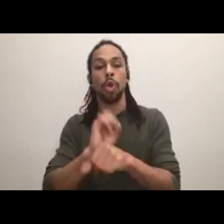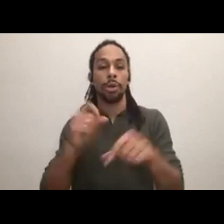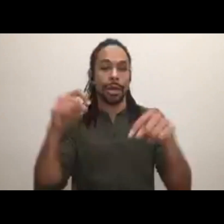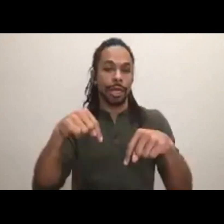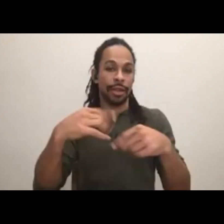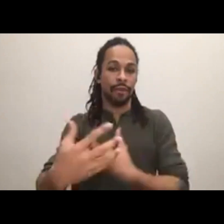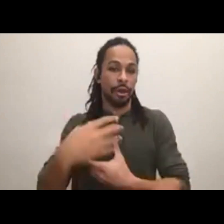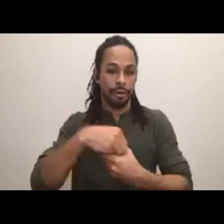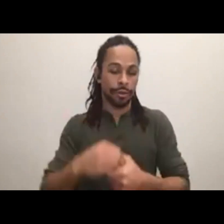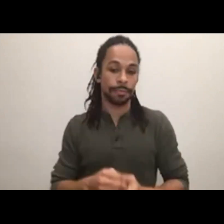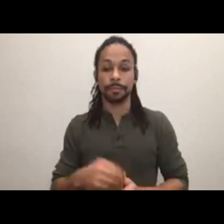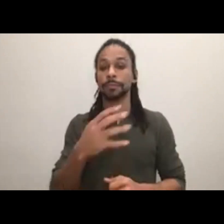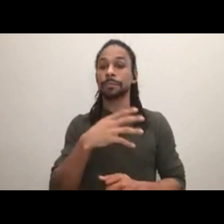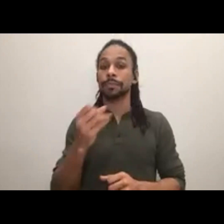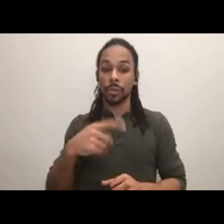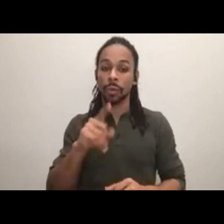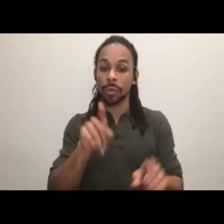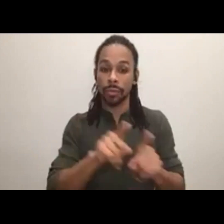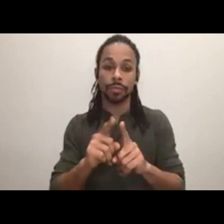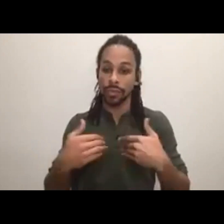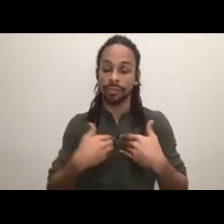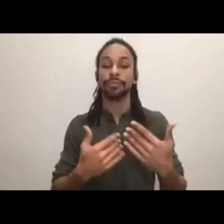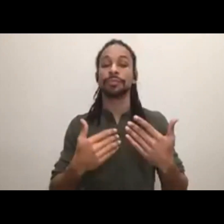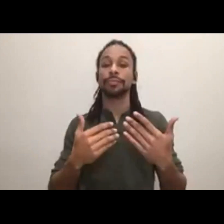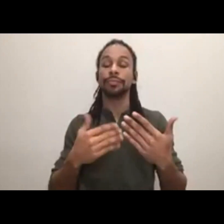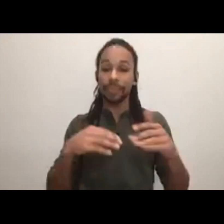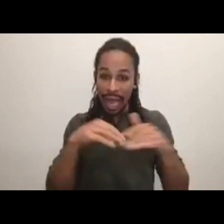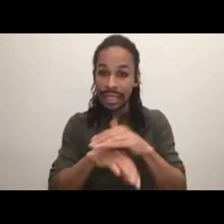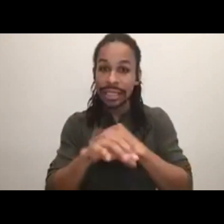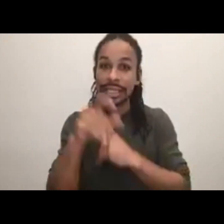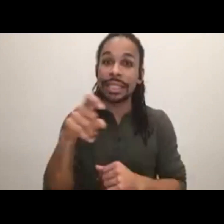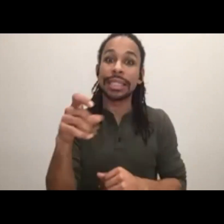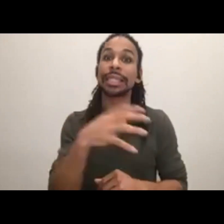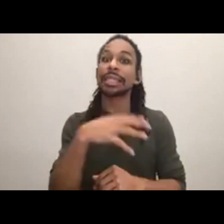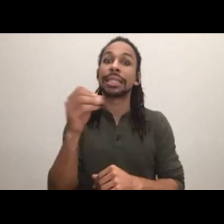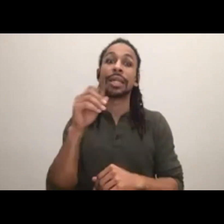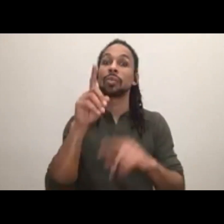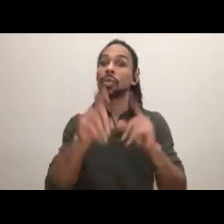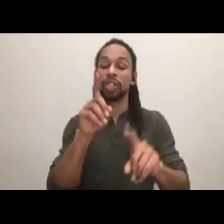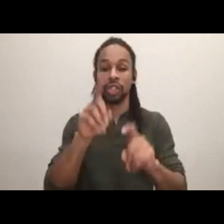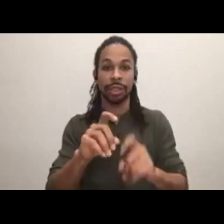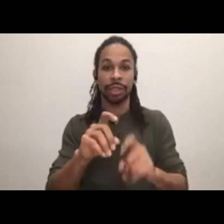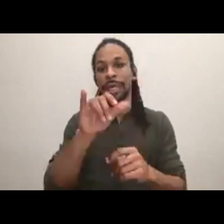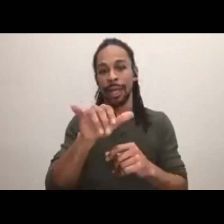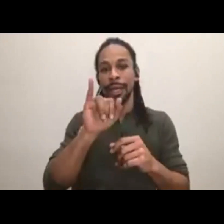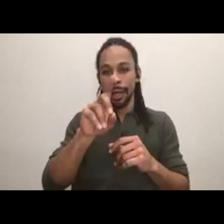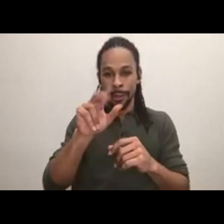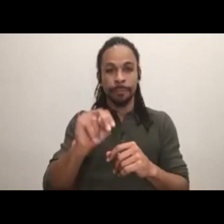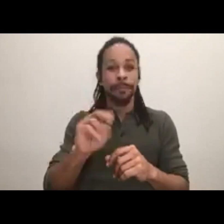with any access needs or questions and we'll be reading out the contents of the chatbox as we go. Mad will be